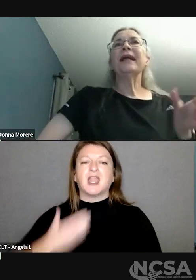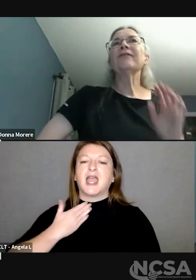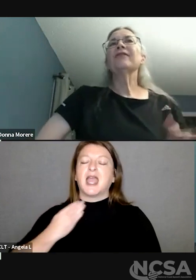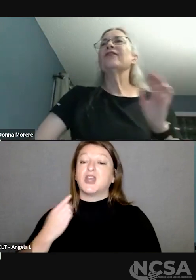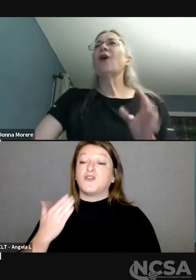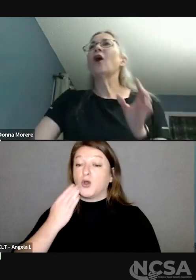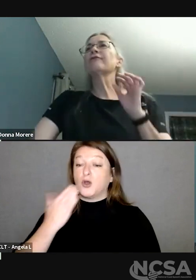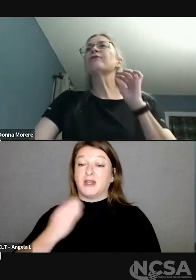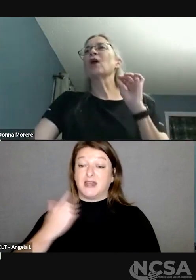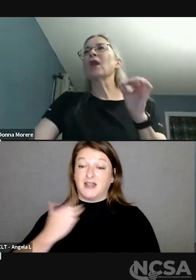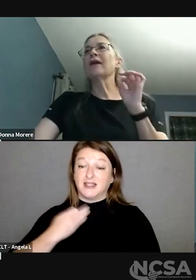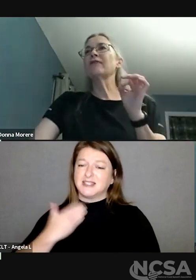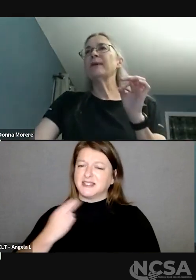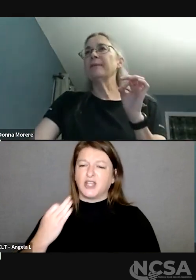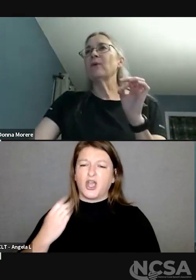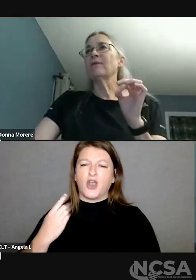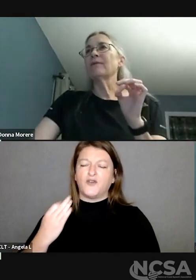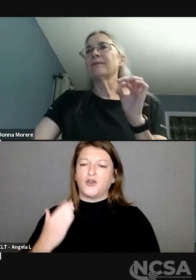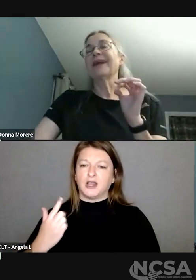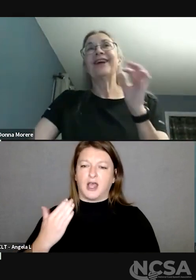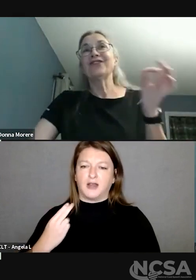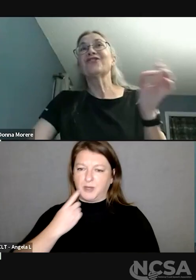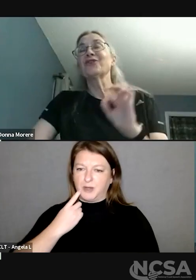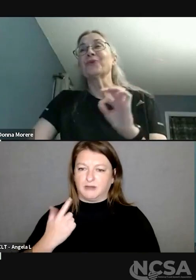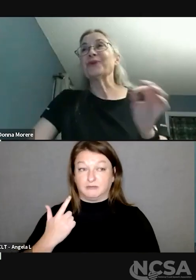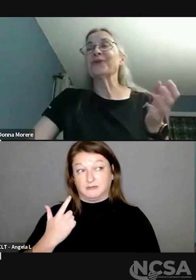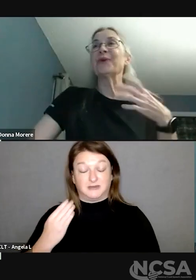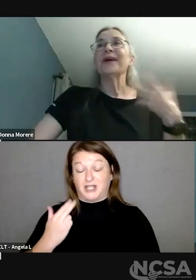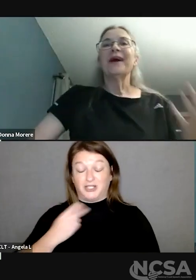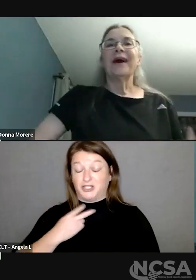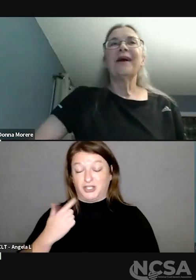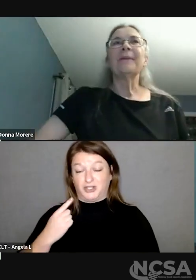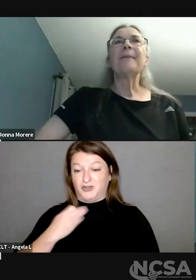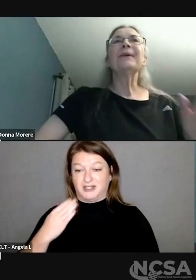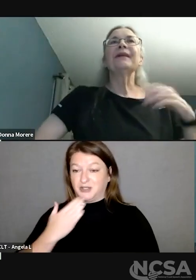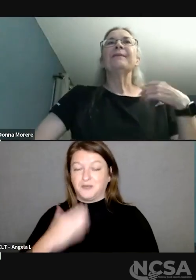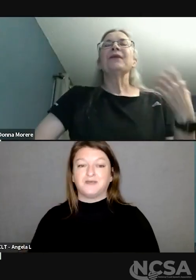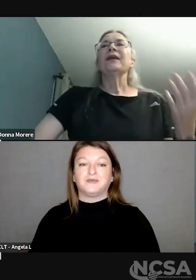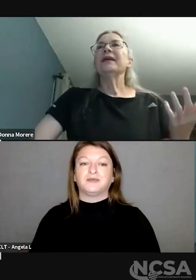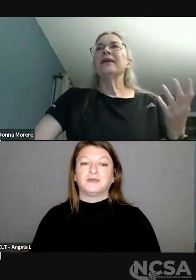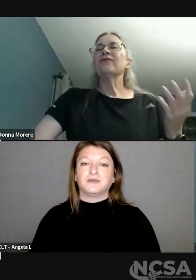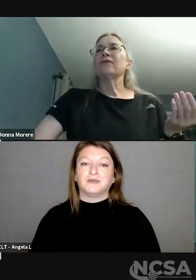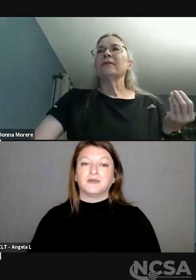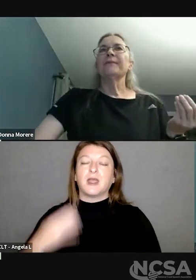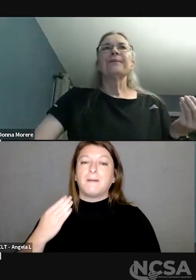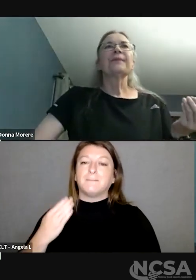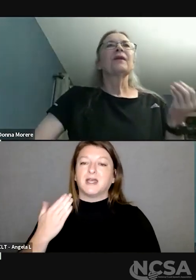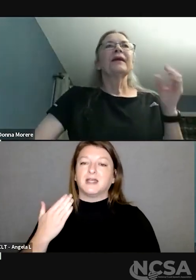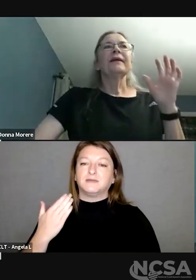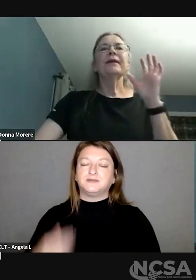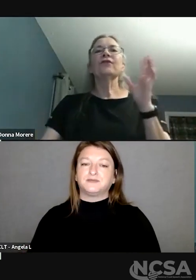Phoneme analysis is hard for a lot of people. Not just children, too. But it's it describes